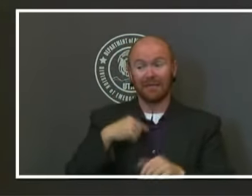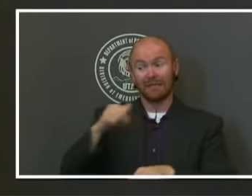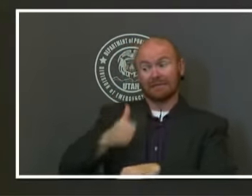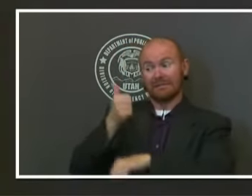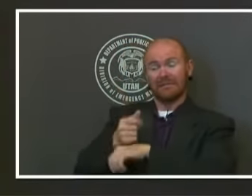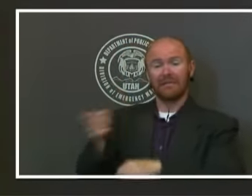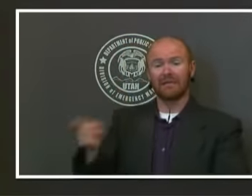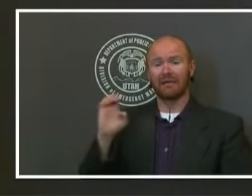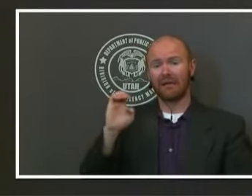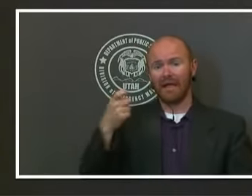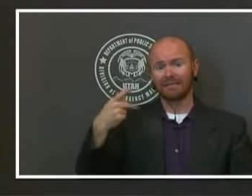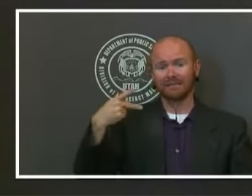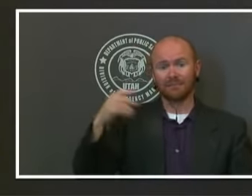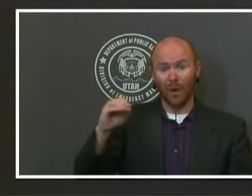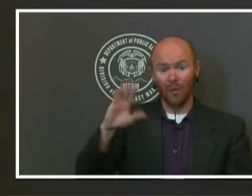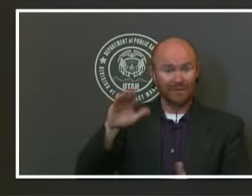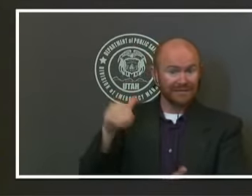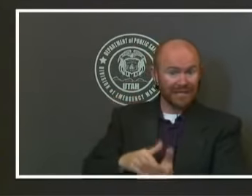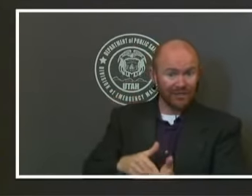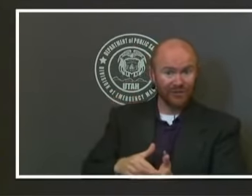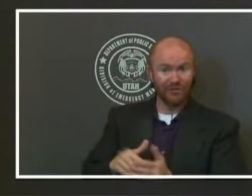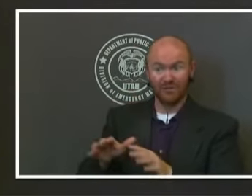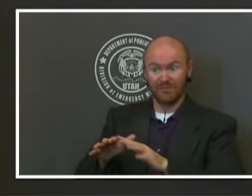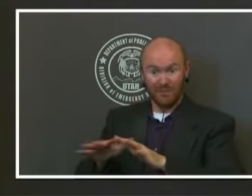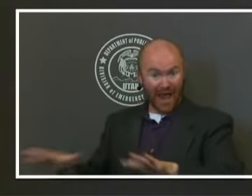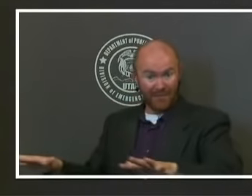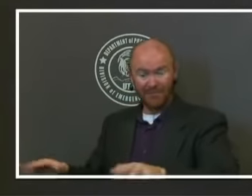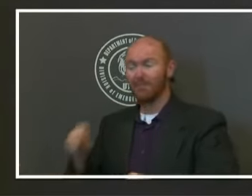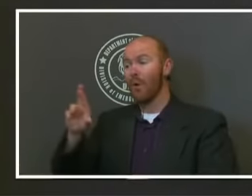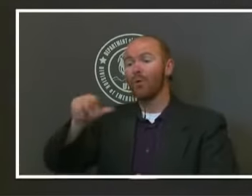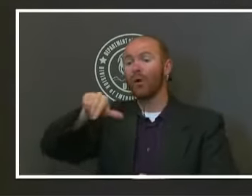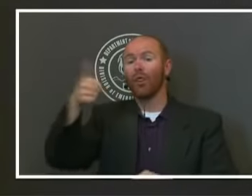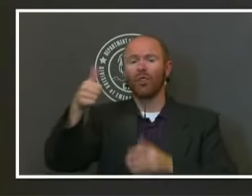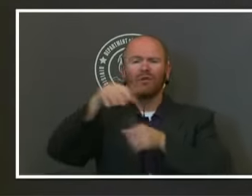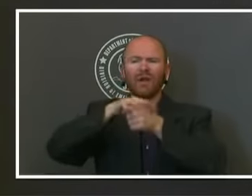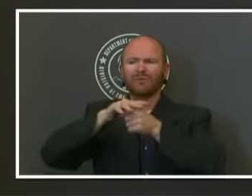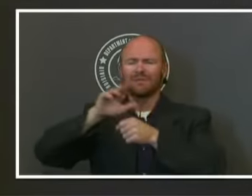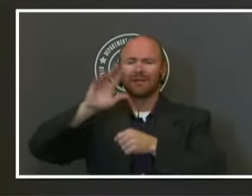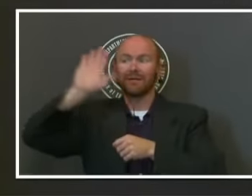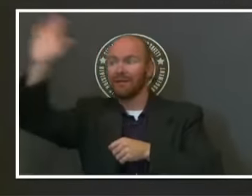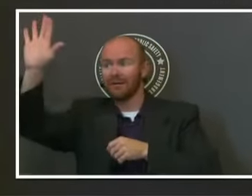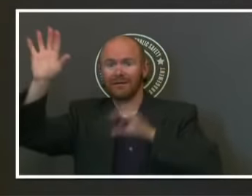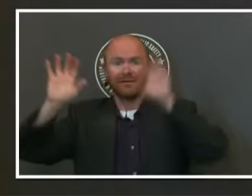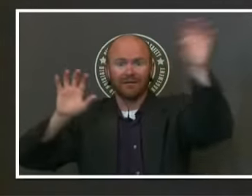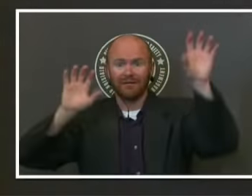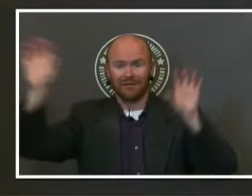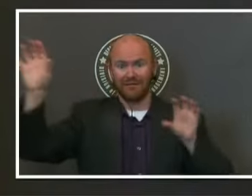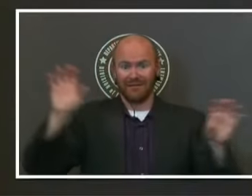increasing our capacity across